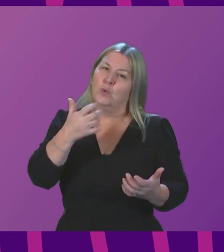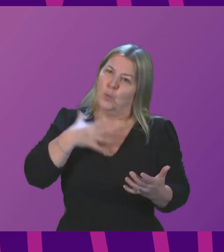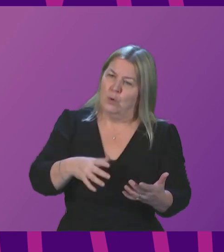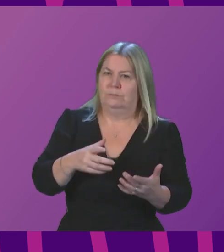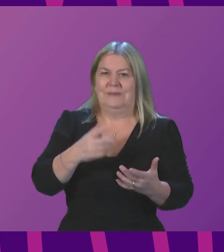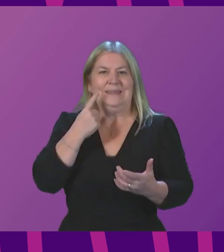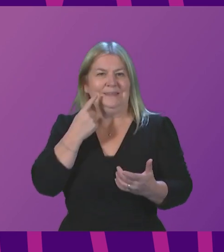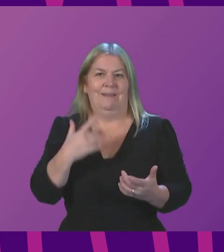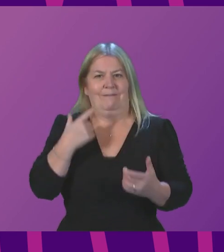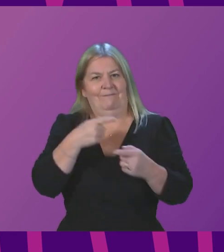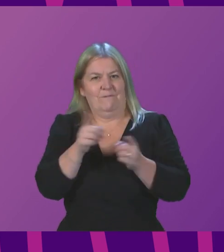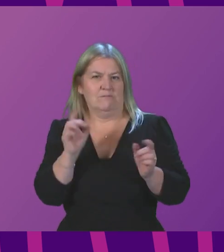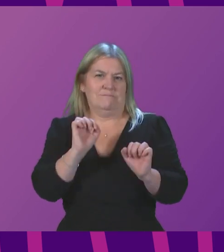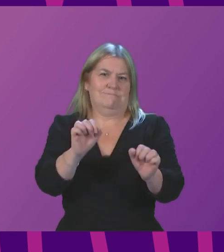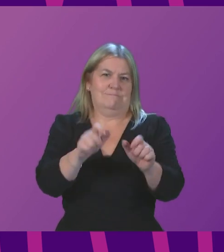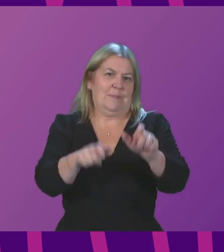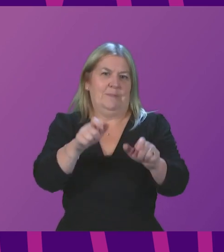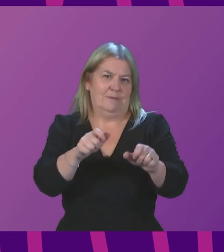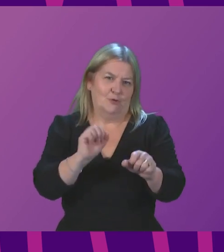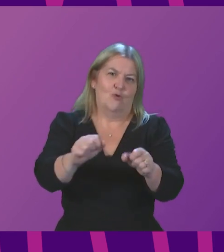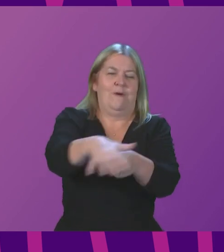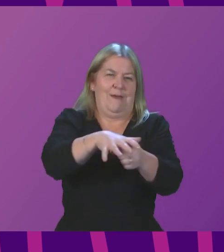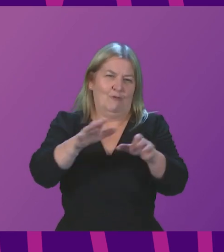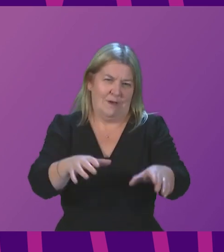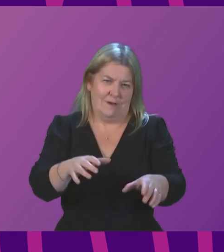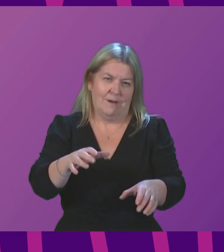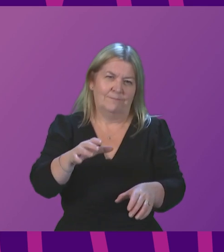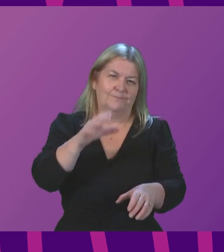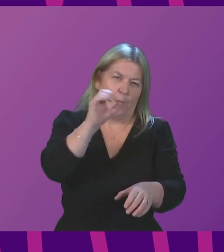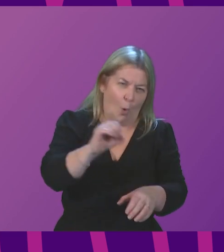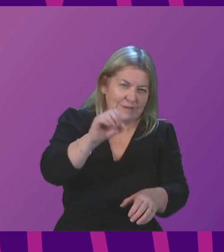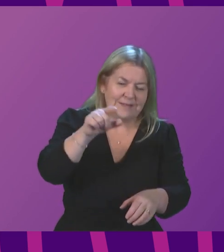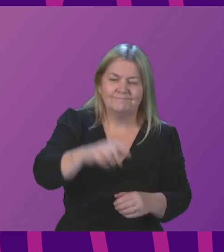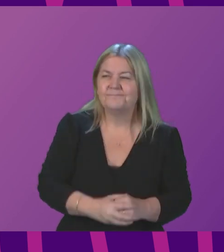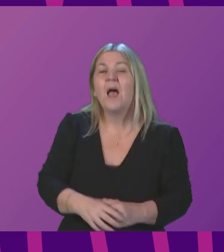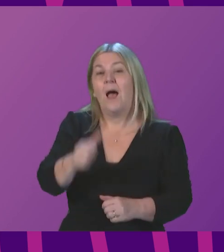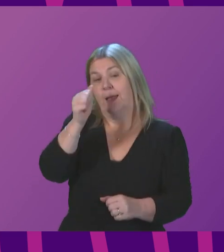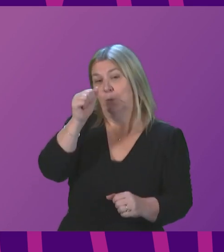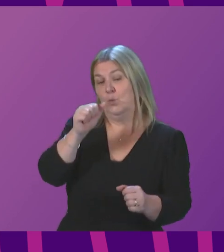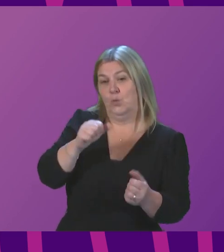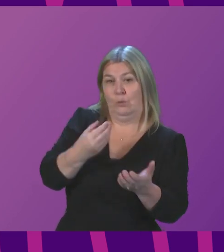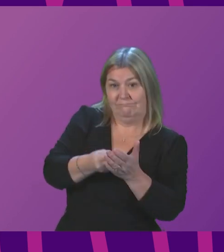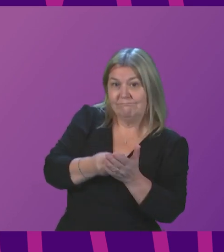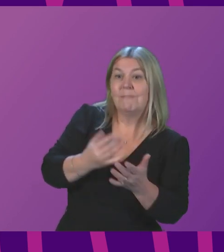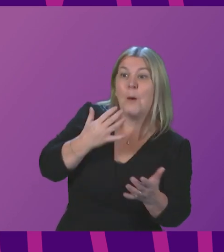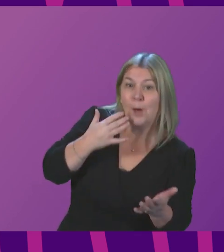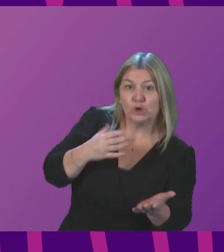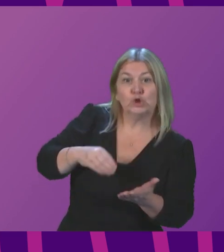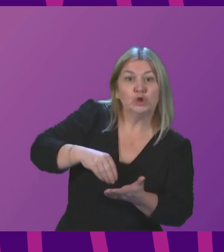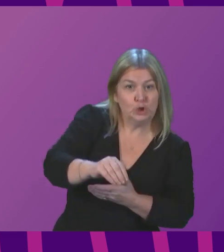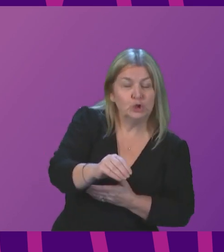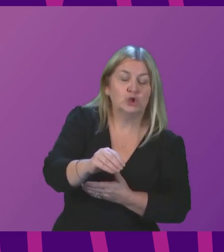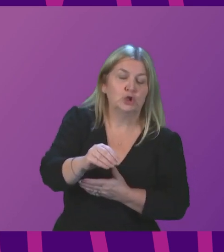The road equivalent tariff has been debated, looked at and considered. As the member will